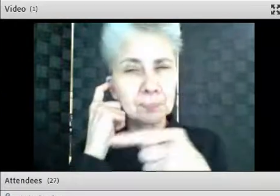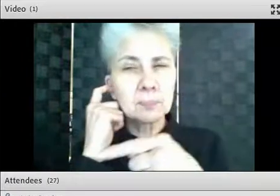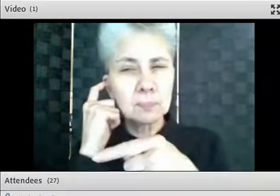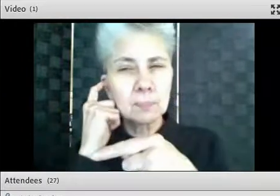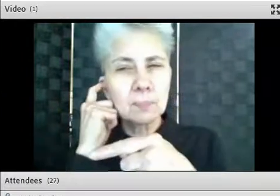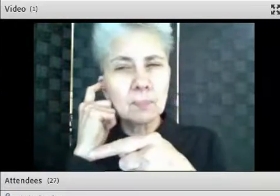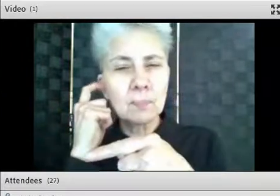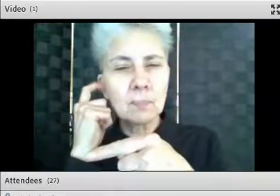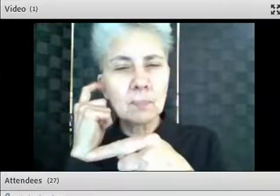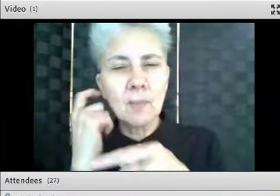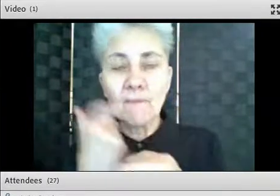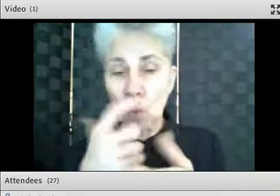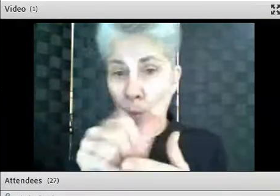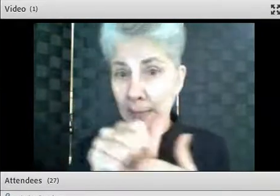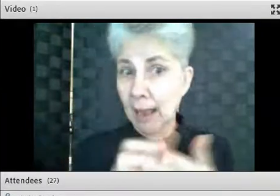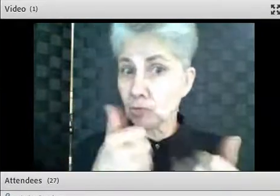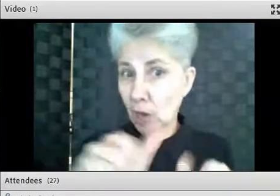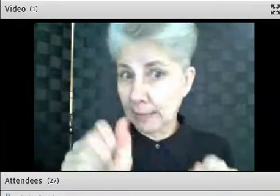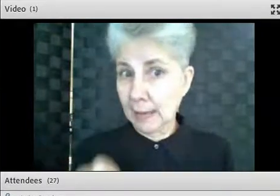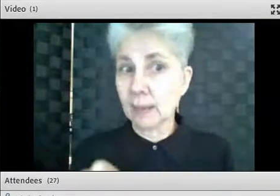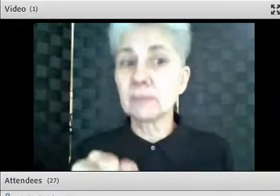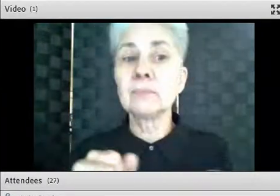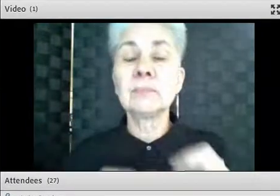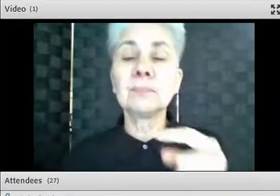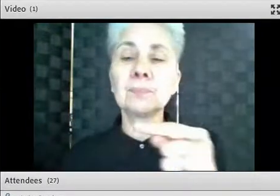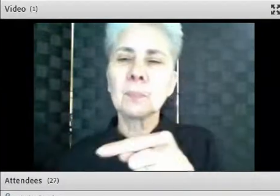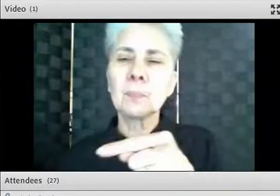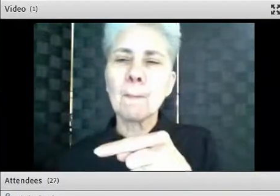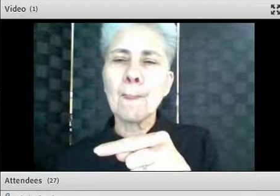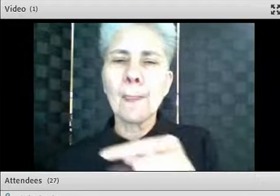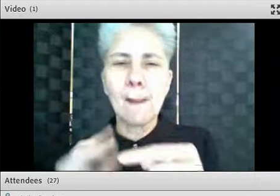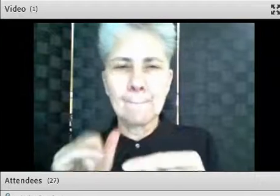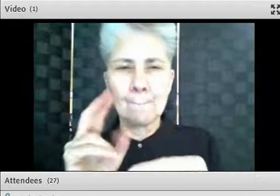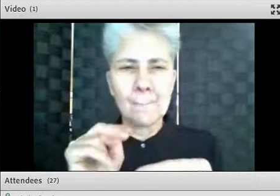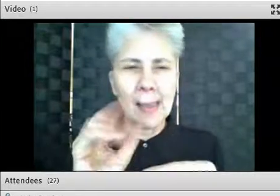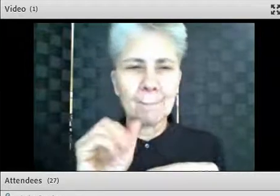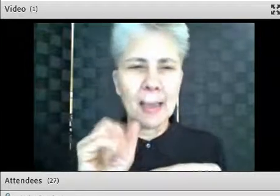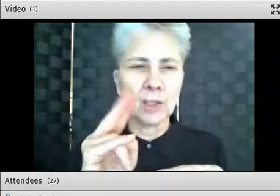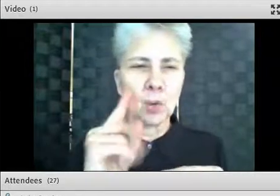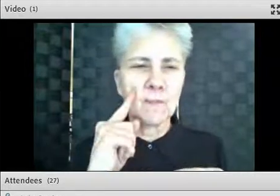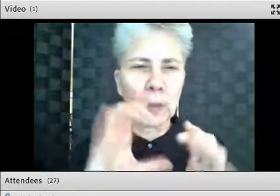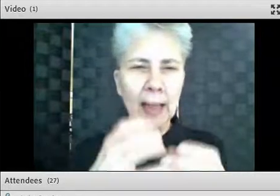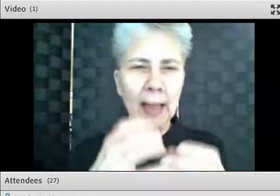sign up for an account if you want to give it a try, and this is the main menu for ClassWeb.